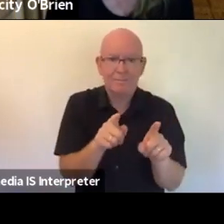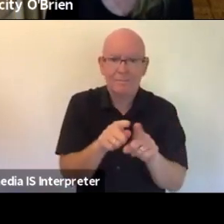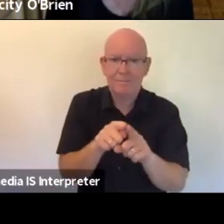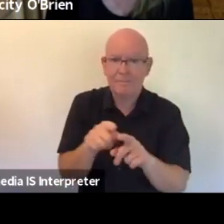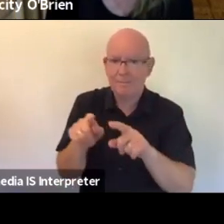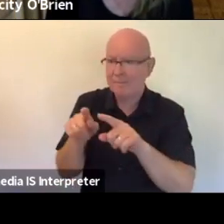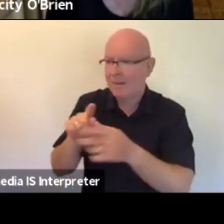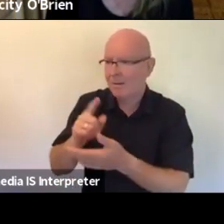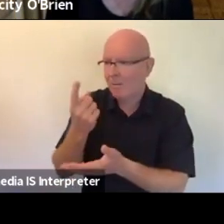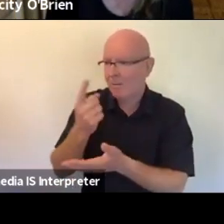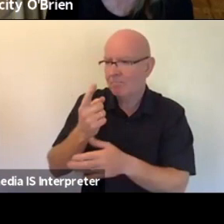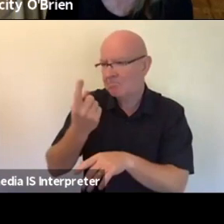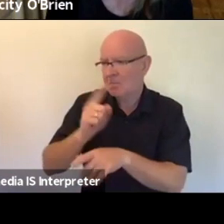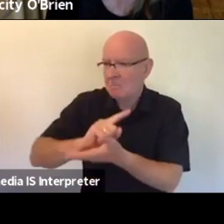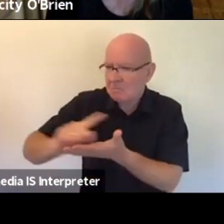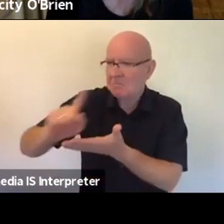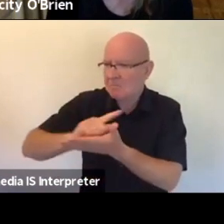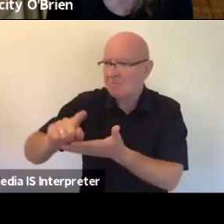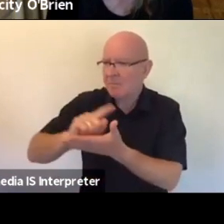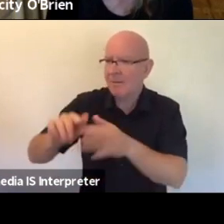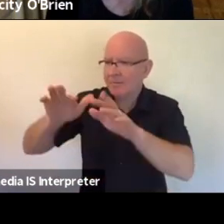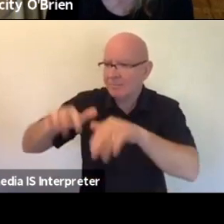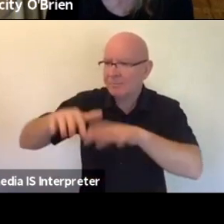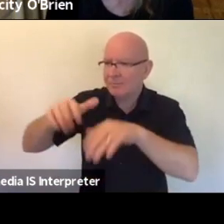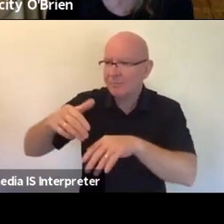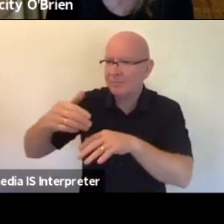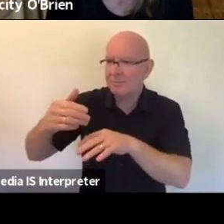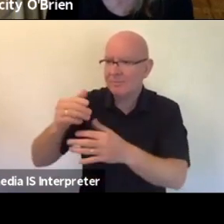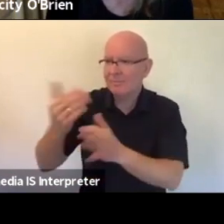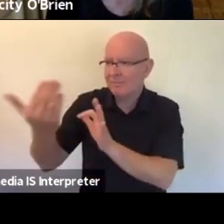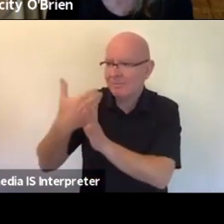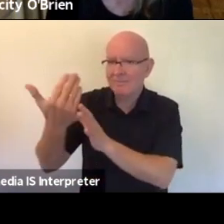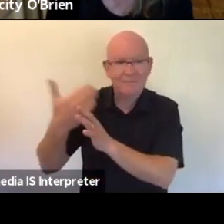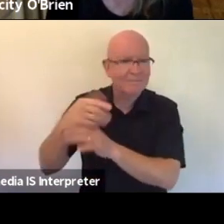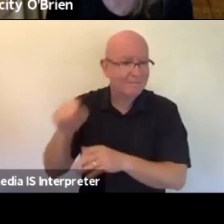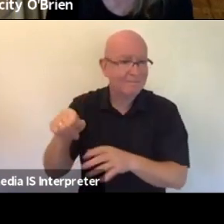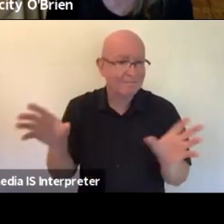will take place on Thursday the 10th of September. The focus for this webinar will be on gender-based violence